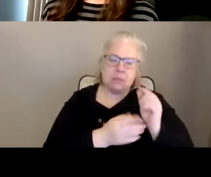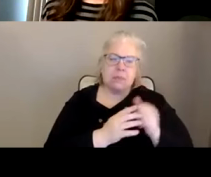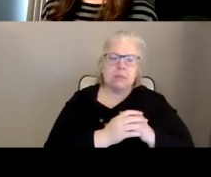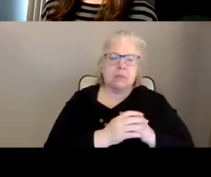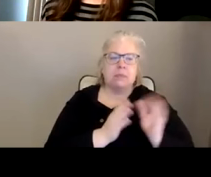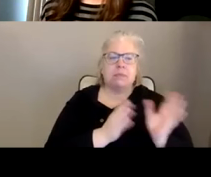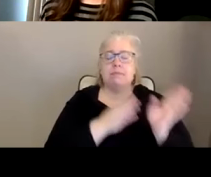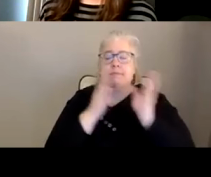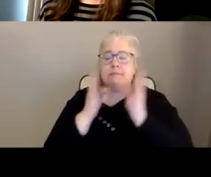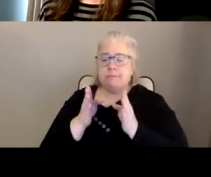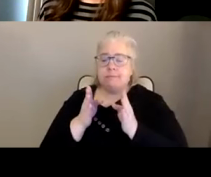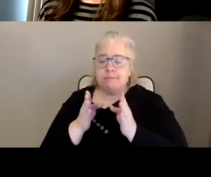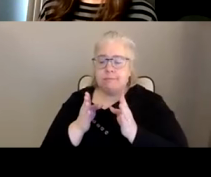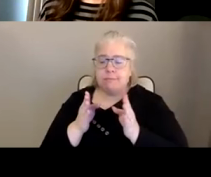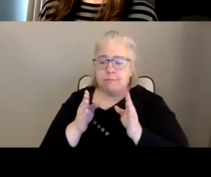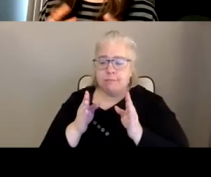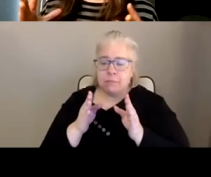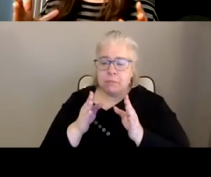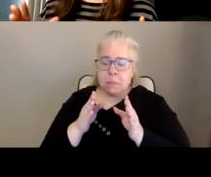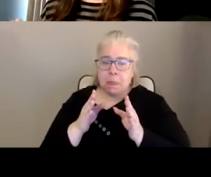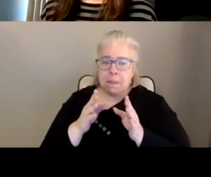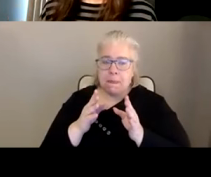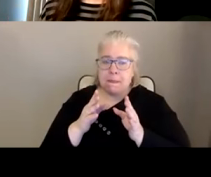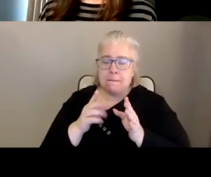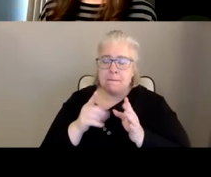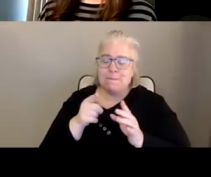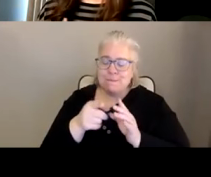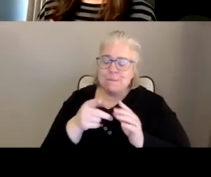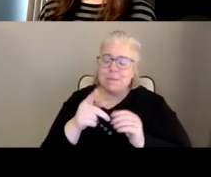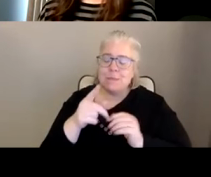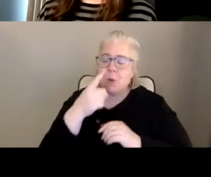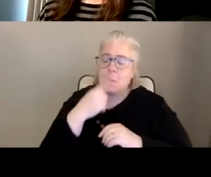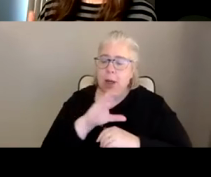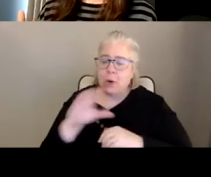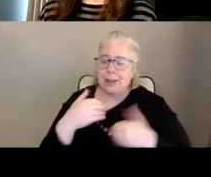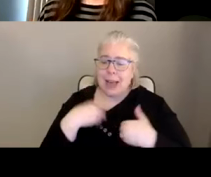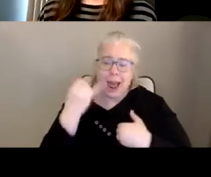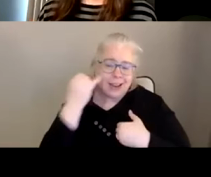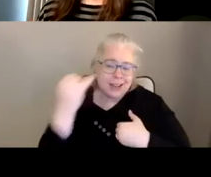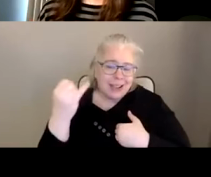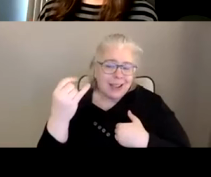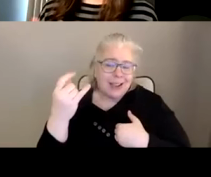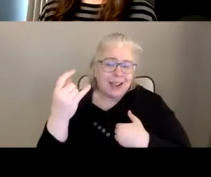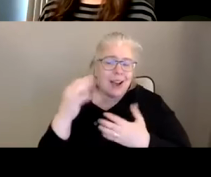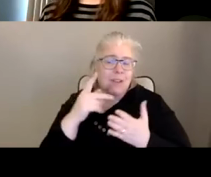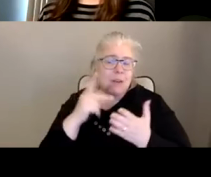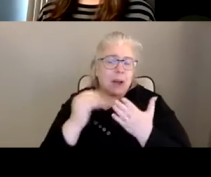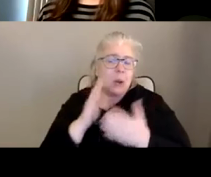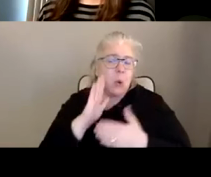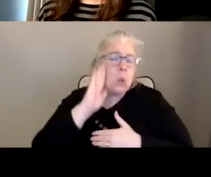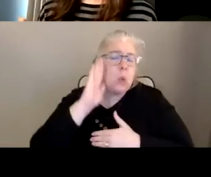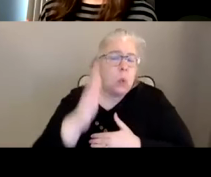Then our next bucket was where they had an idea of a project that was going to happen and they had a scope of work.